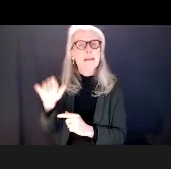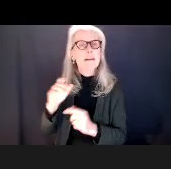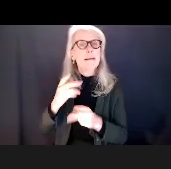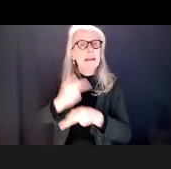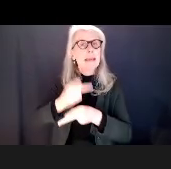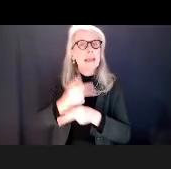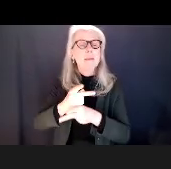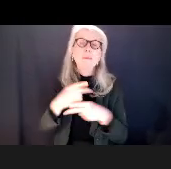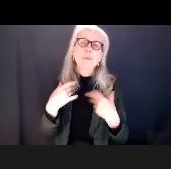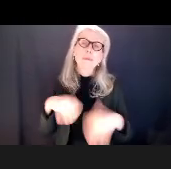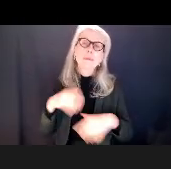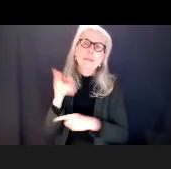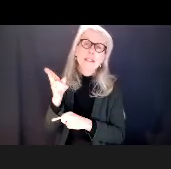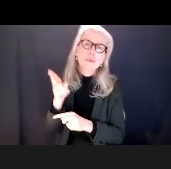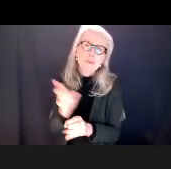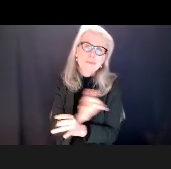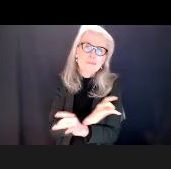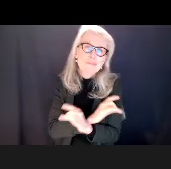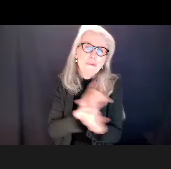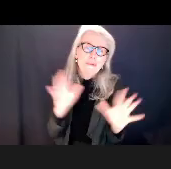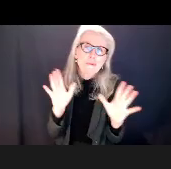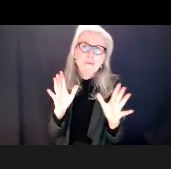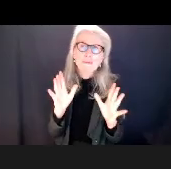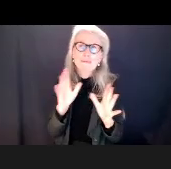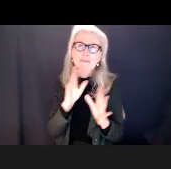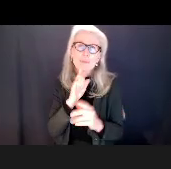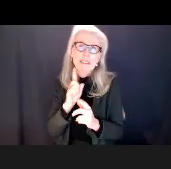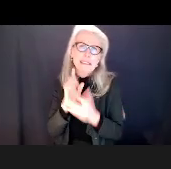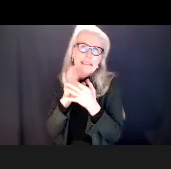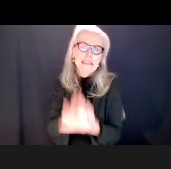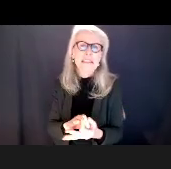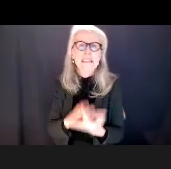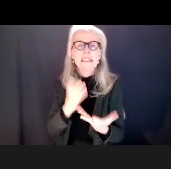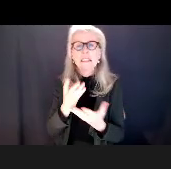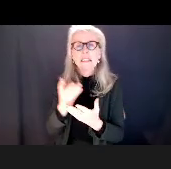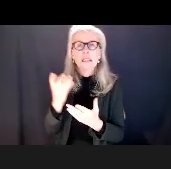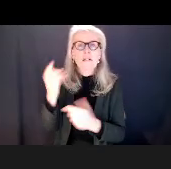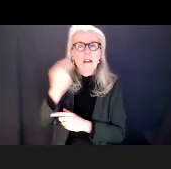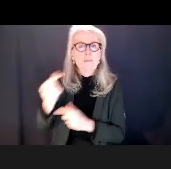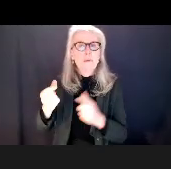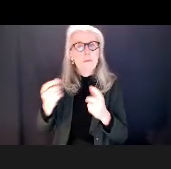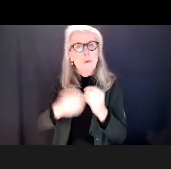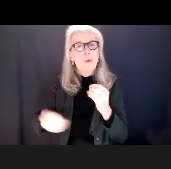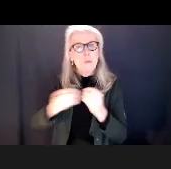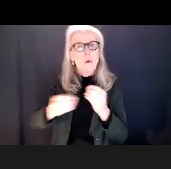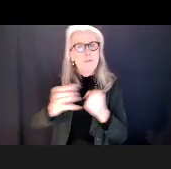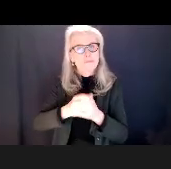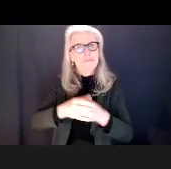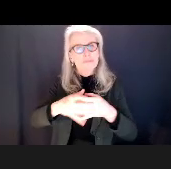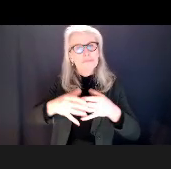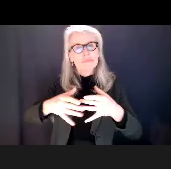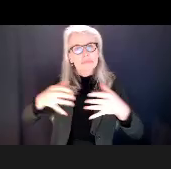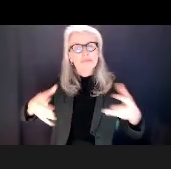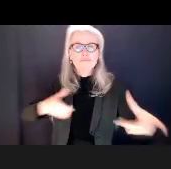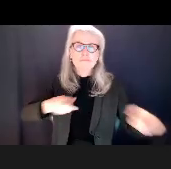ugly history. It's tied to both the growth of the state as an apparatus of population level